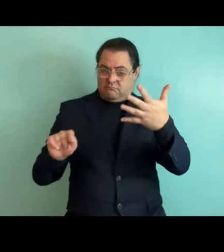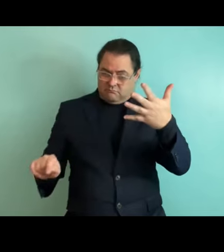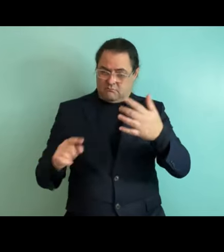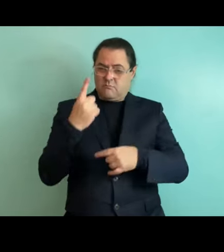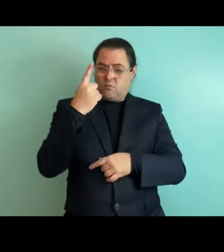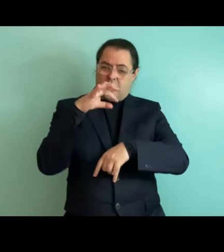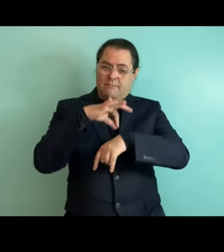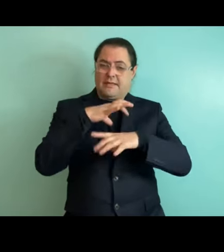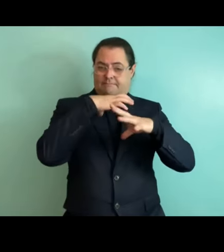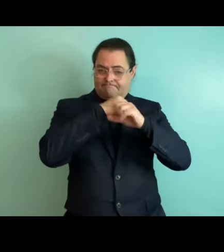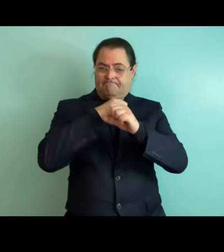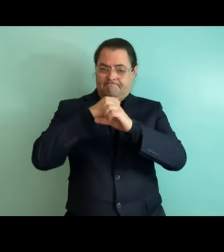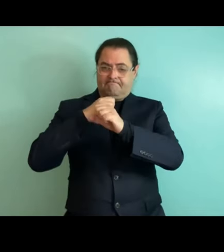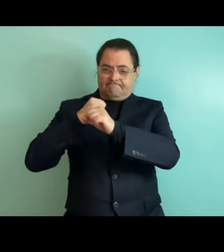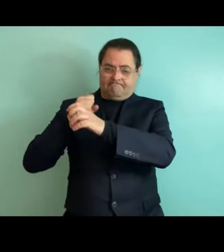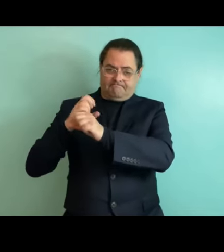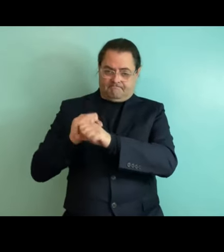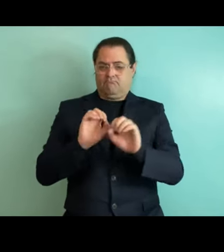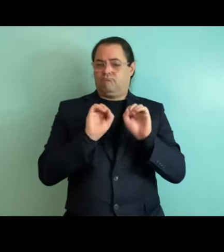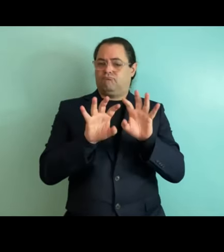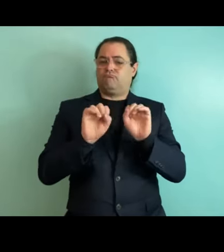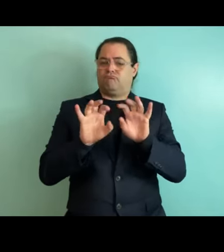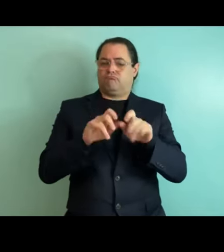11:17:55 No. 11:17:55 Moody over tomo the fat Ivanka new